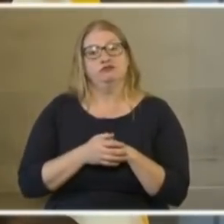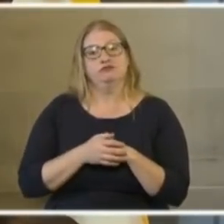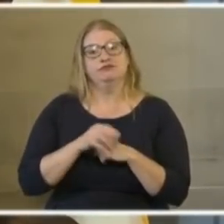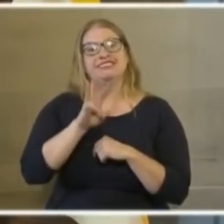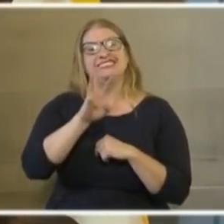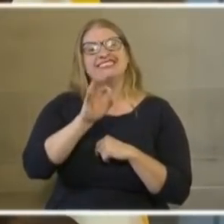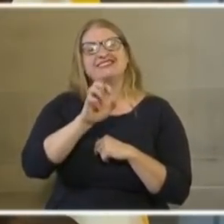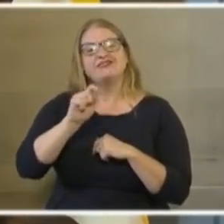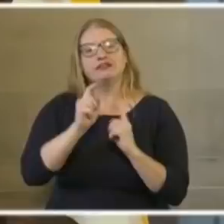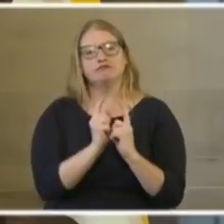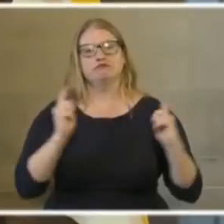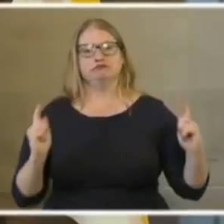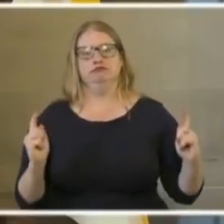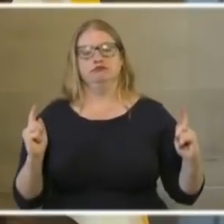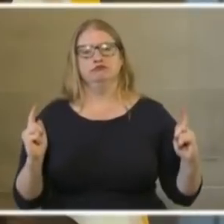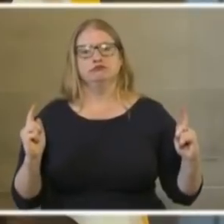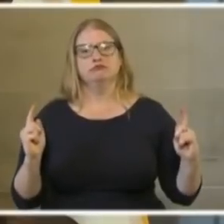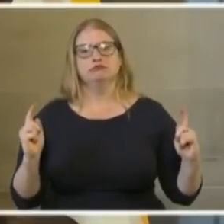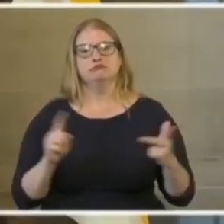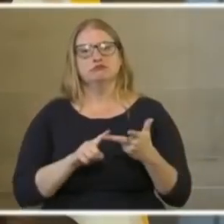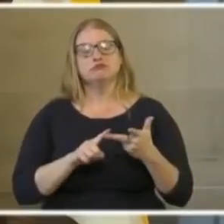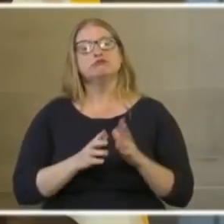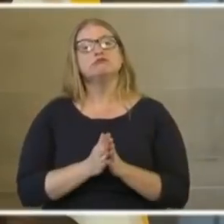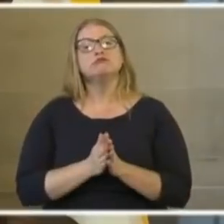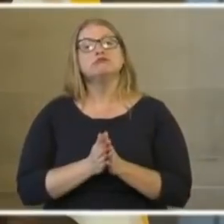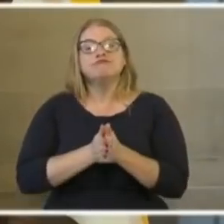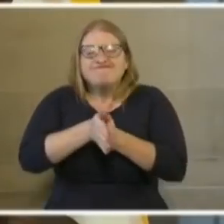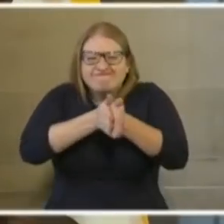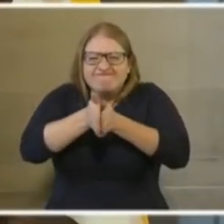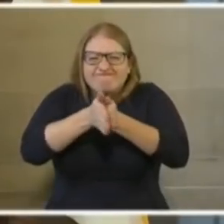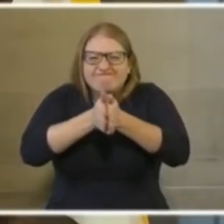AVOID GATHERINGS WHENEVER POSSIBLE.